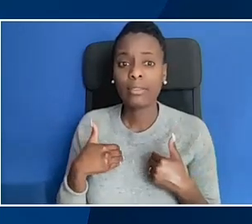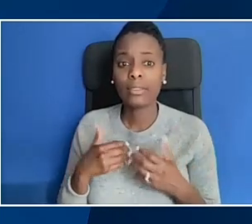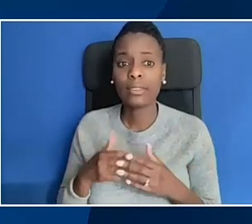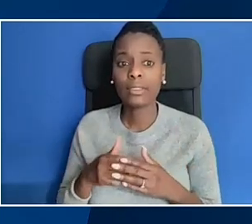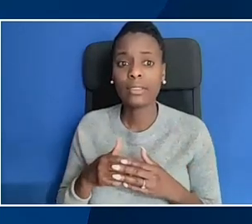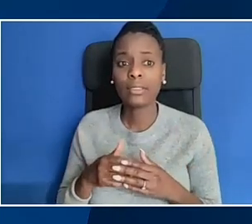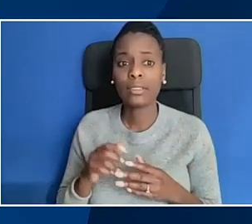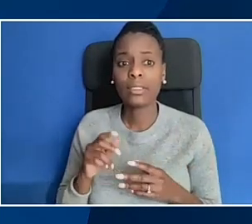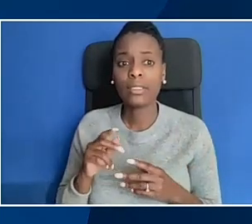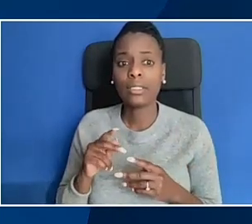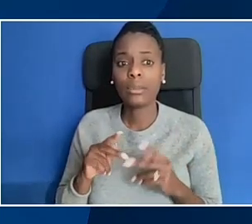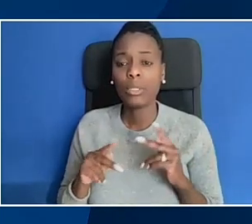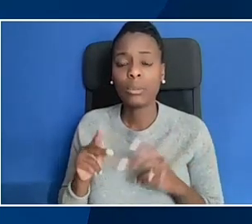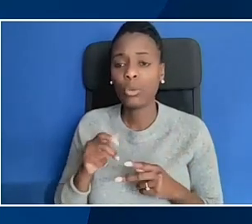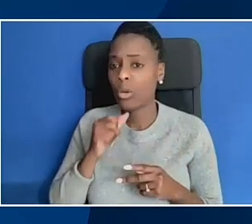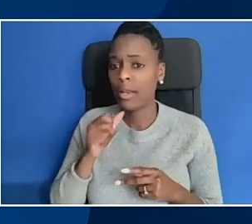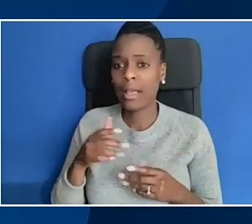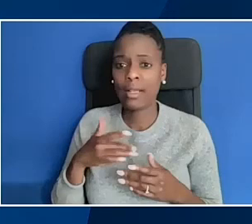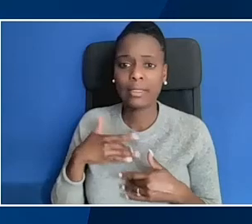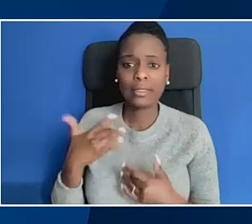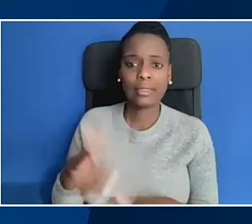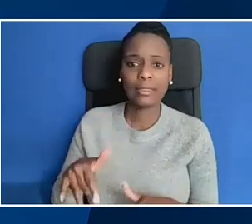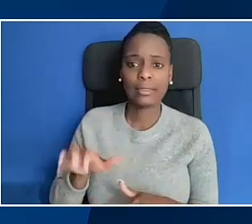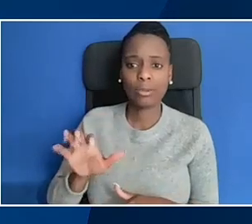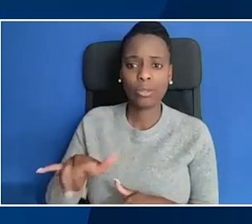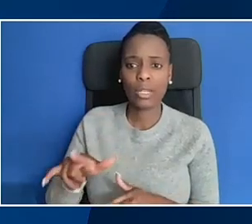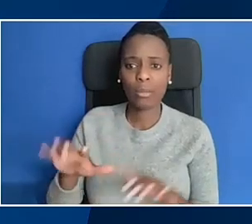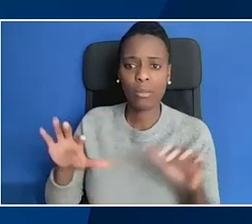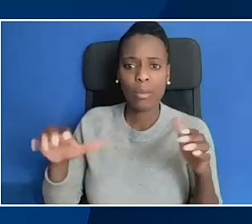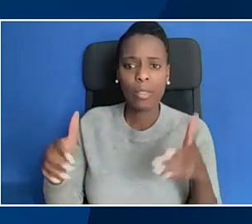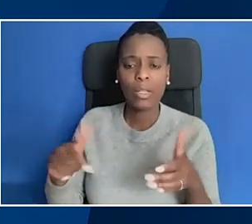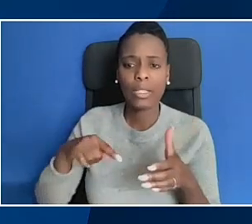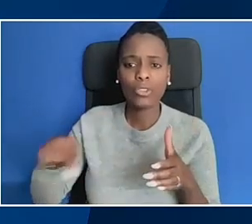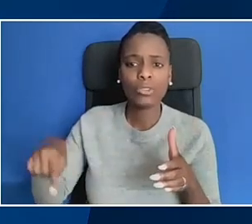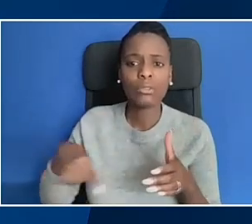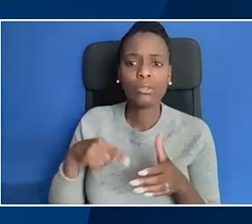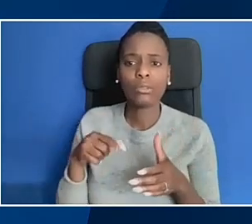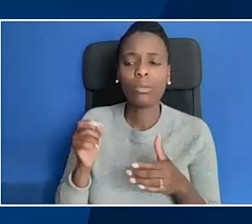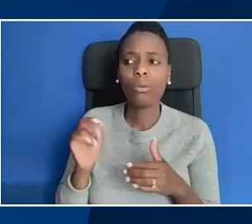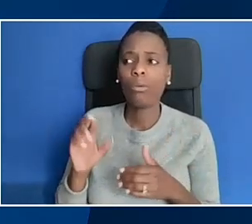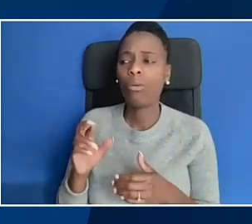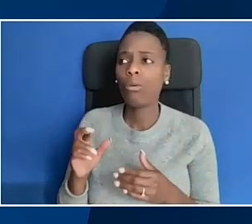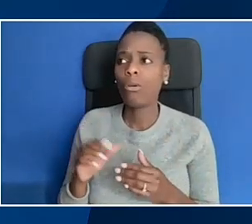to the population or have any kind of, you